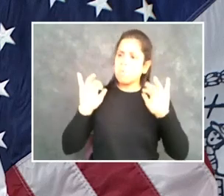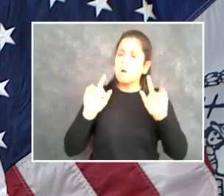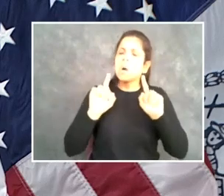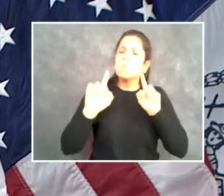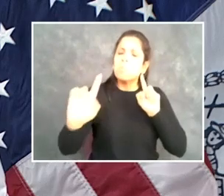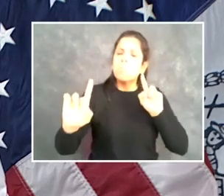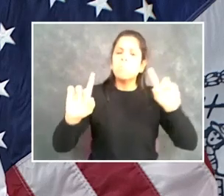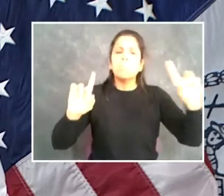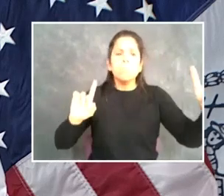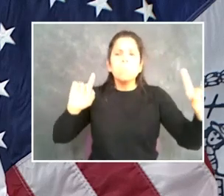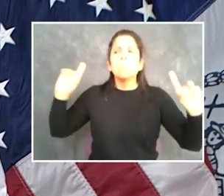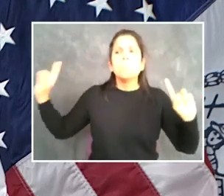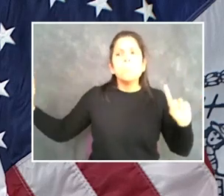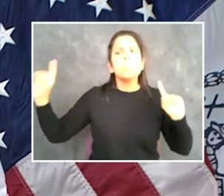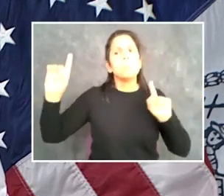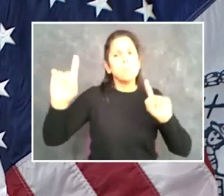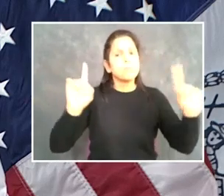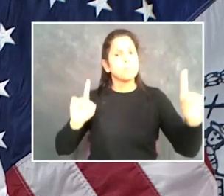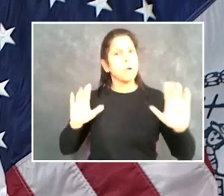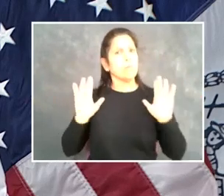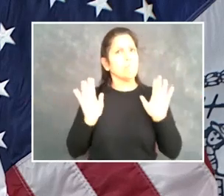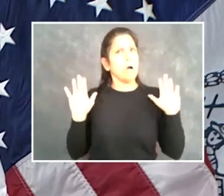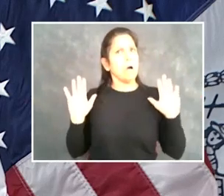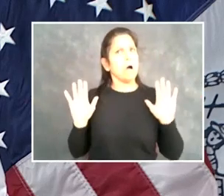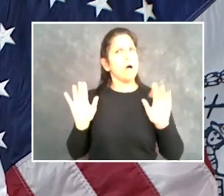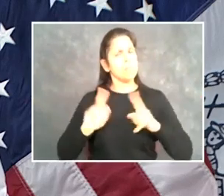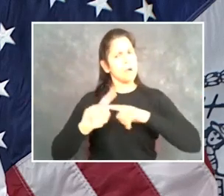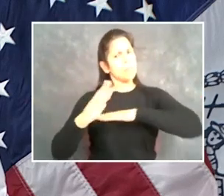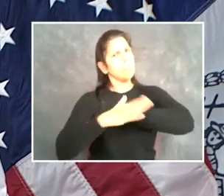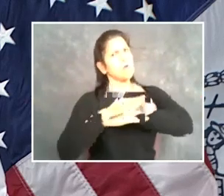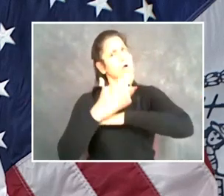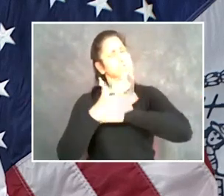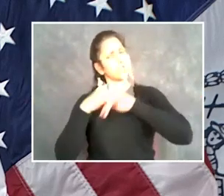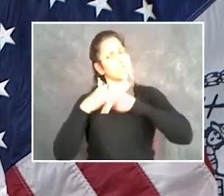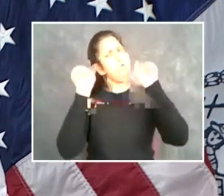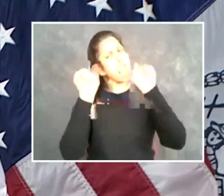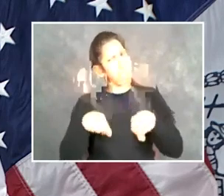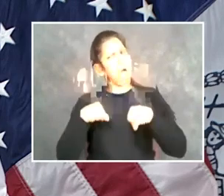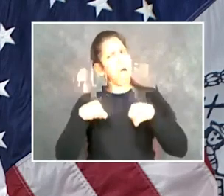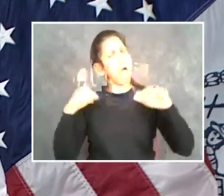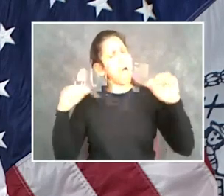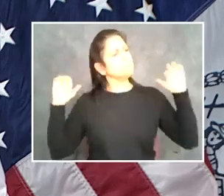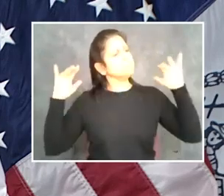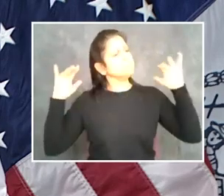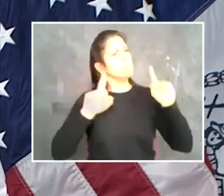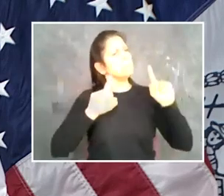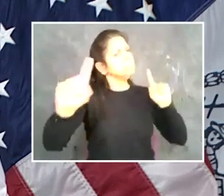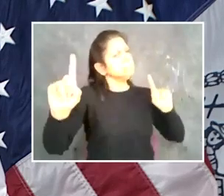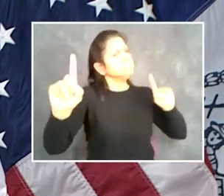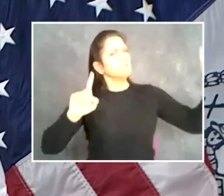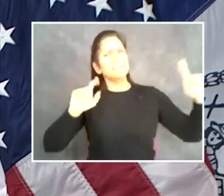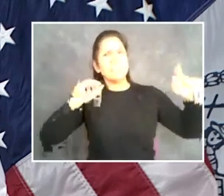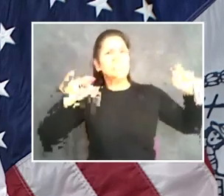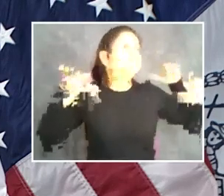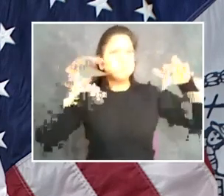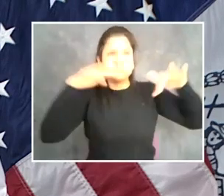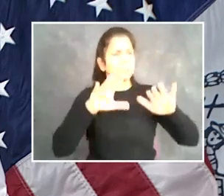OUR 14 MILES OF CITY BEACHES OVER THE SUMMER. SOME OF THEM PERHAPS NOT. I'M WONDERING IF THAT IS BEING